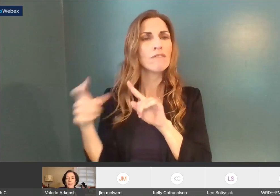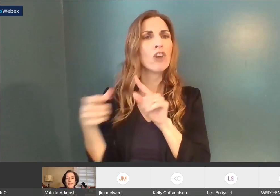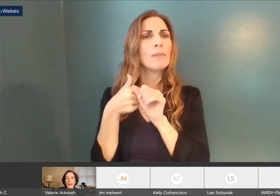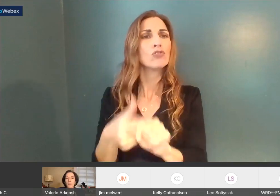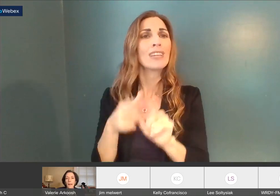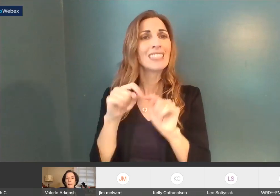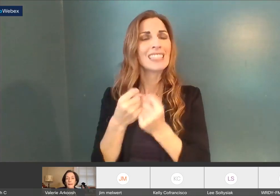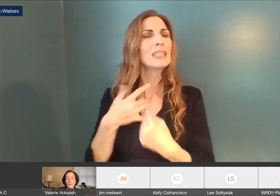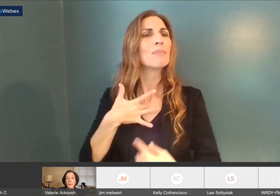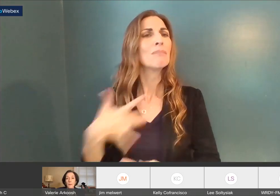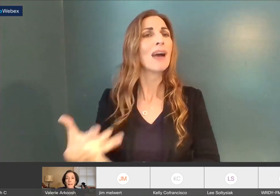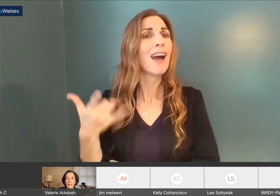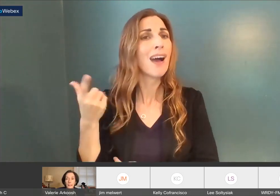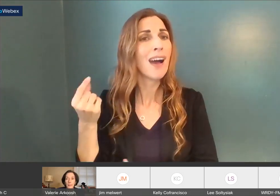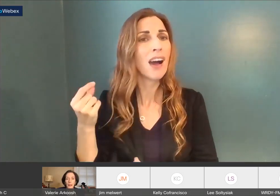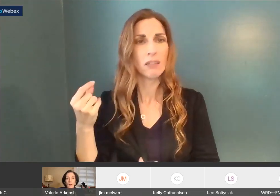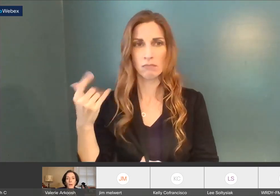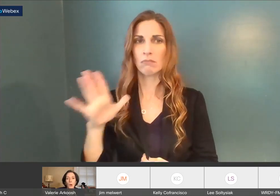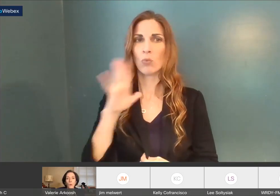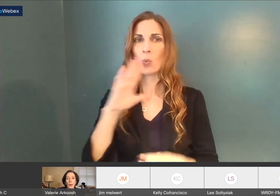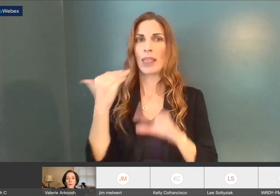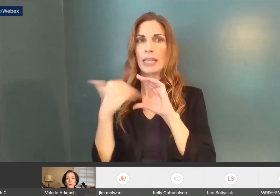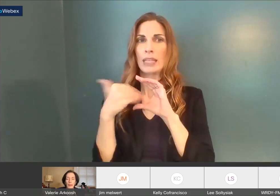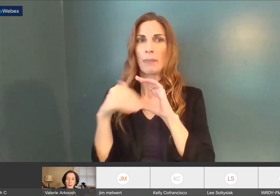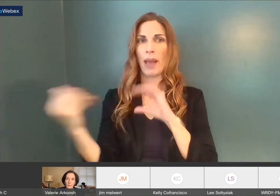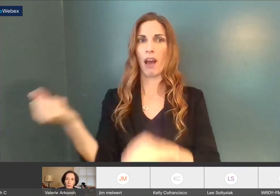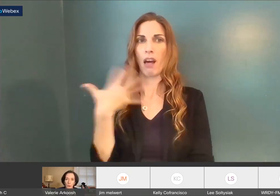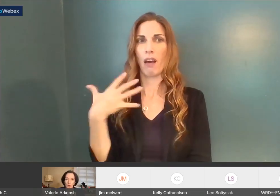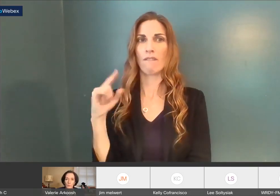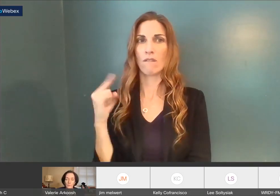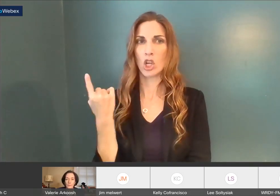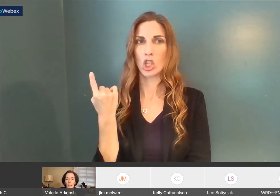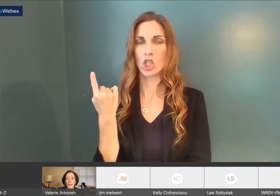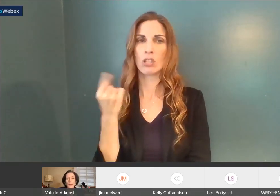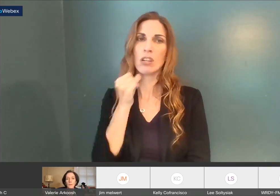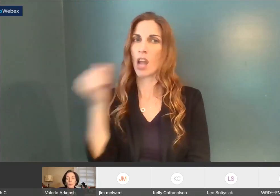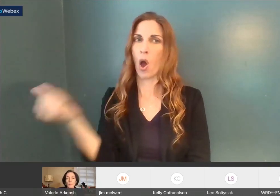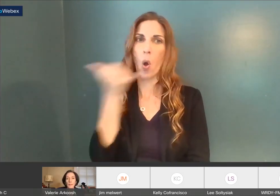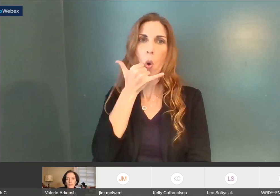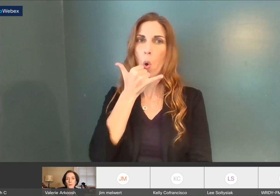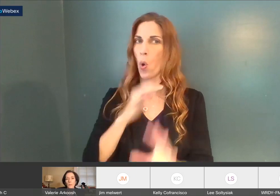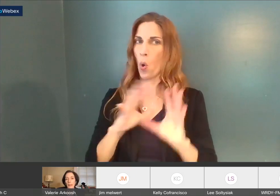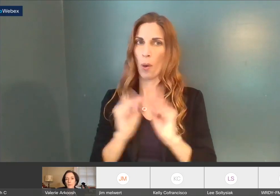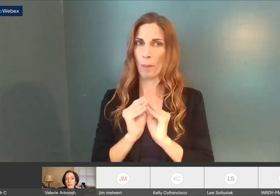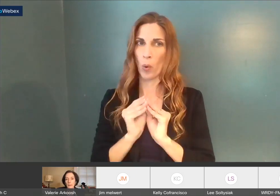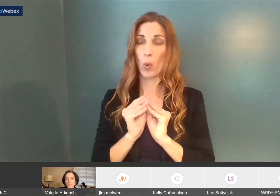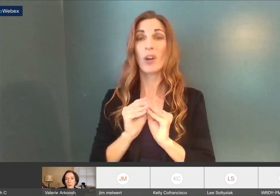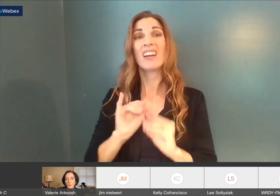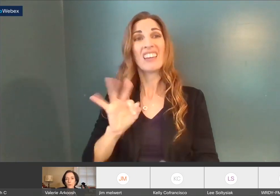is now likely to be by email rather than a phone call. If you believe you may have been exposed